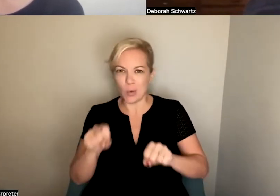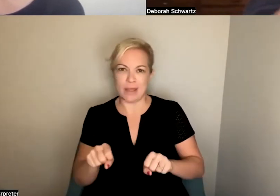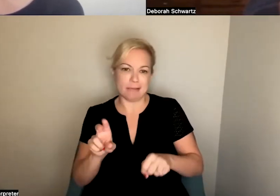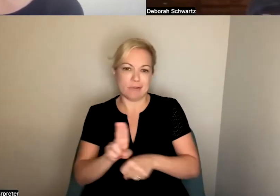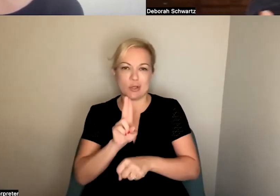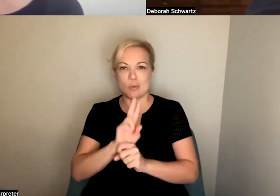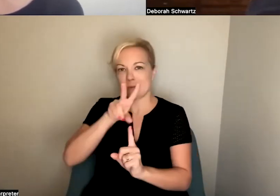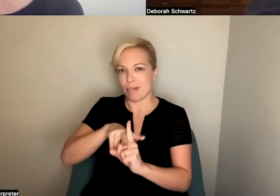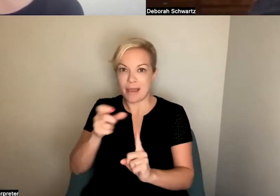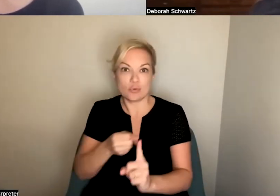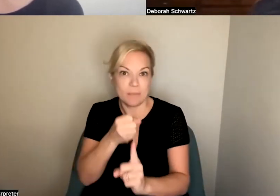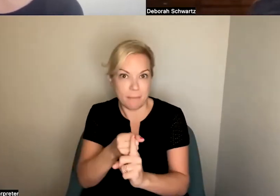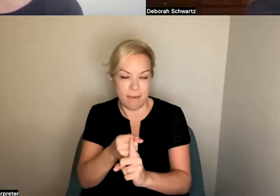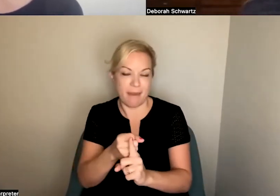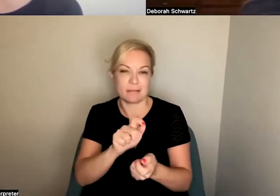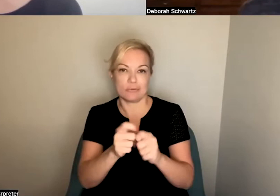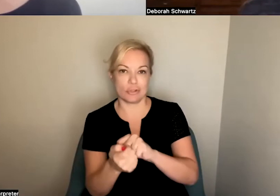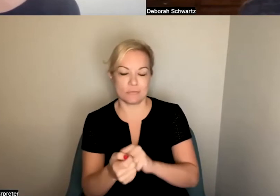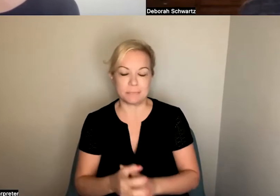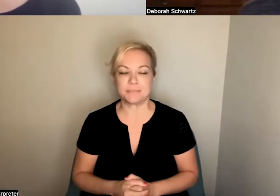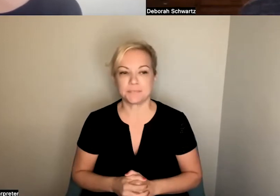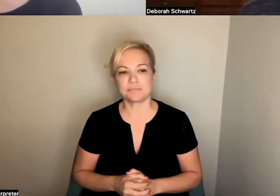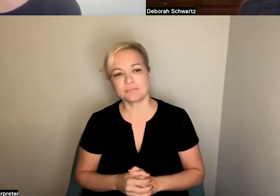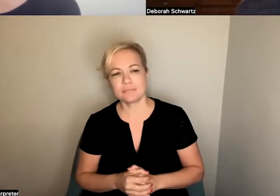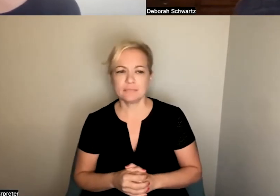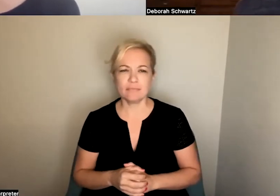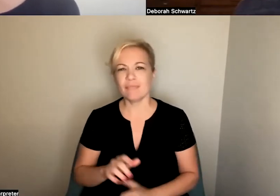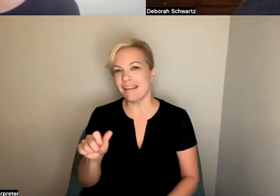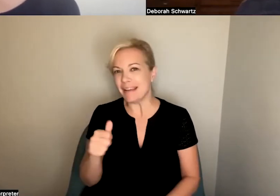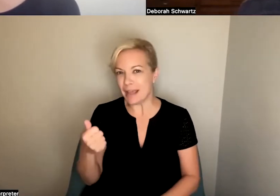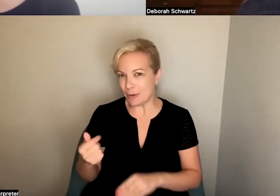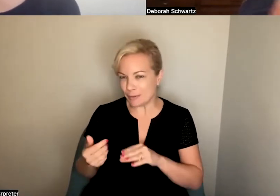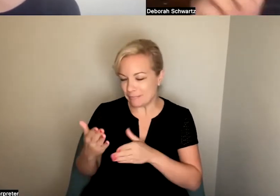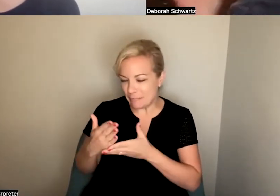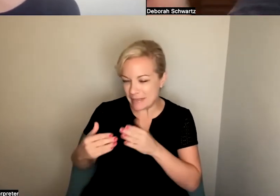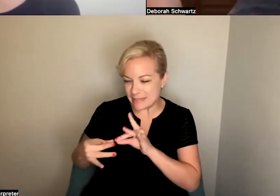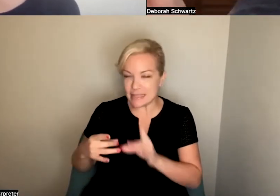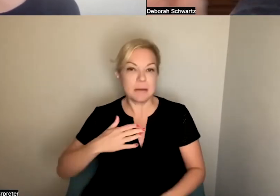The other piece that I, you know, again, I'm going to speak a little bit from my personal experience